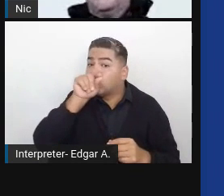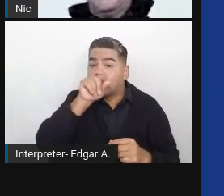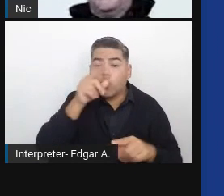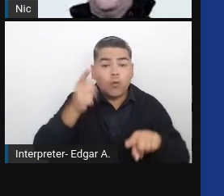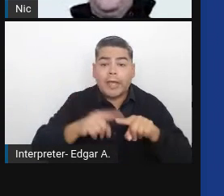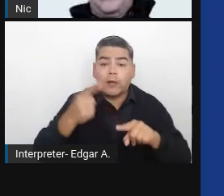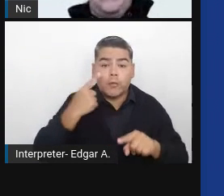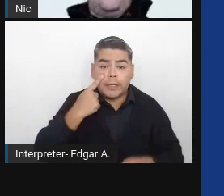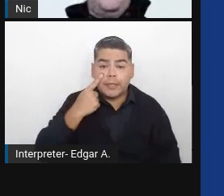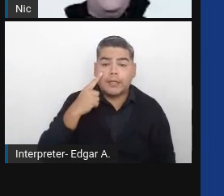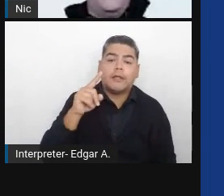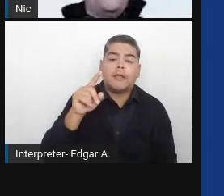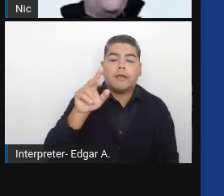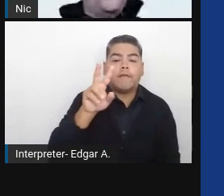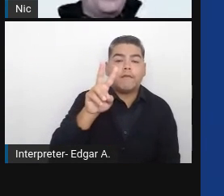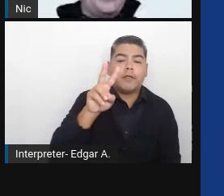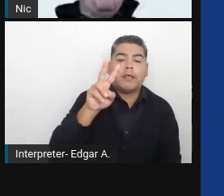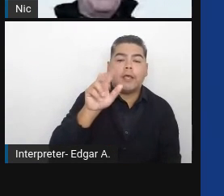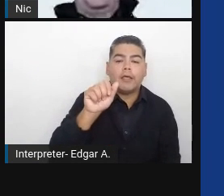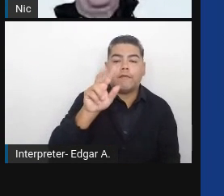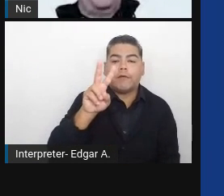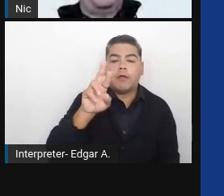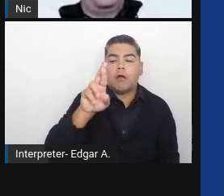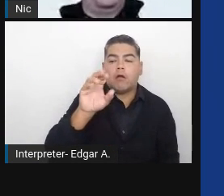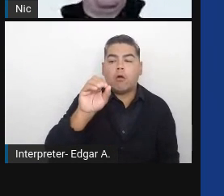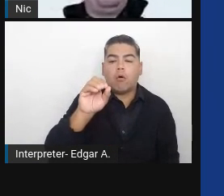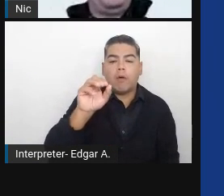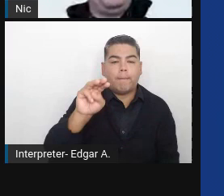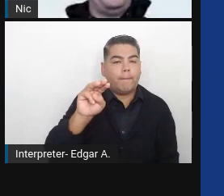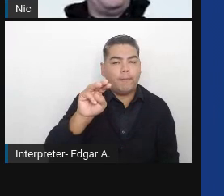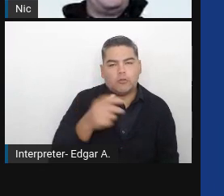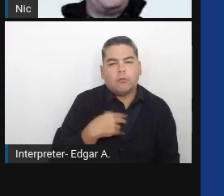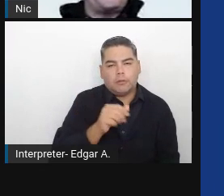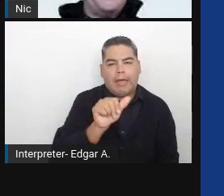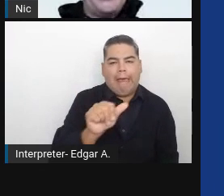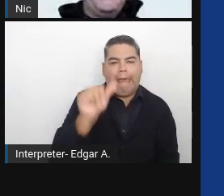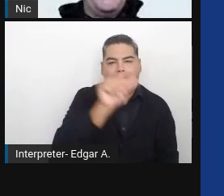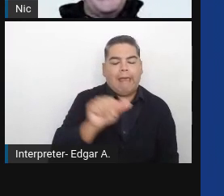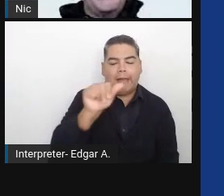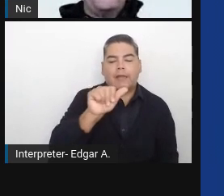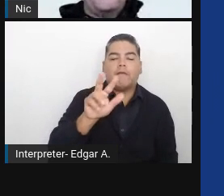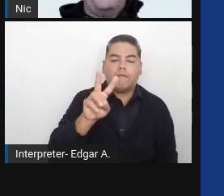is V-A-V-R-O-O-M, Vavroom. Thank you. Thanks, everyone.